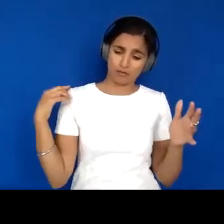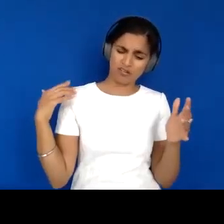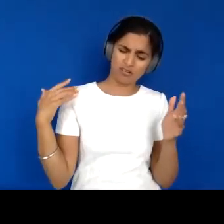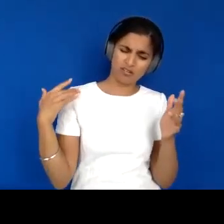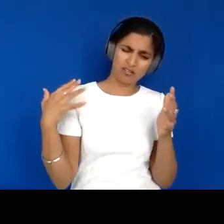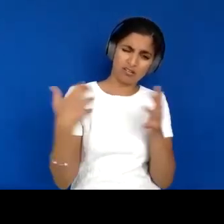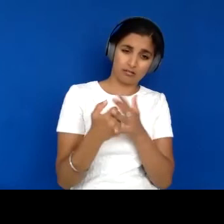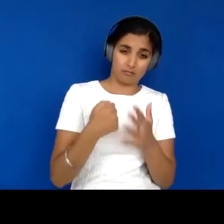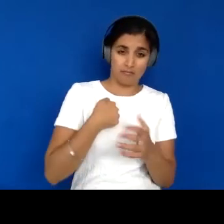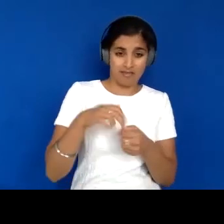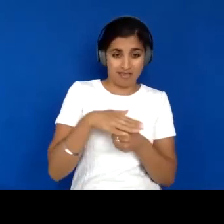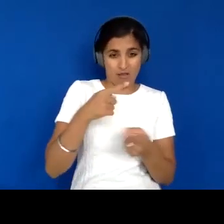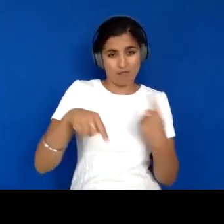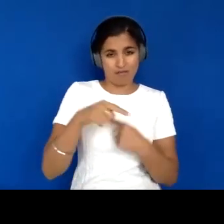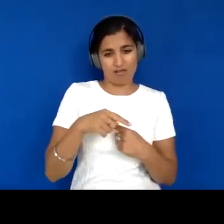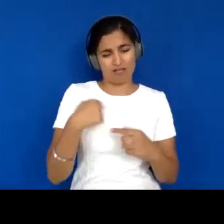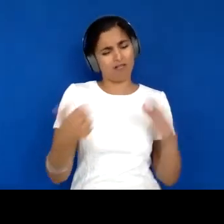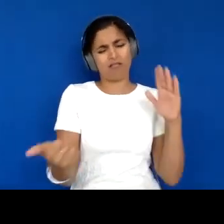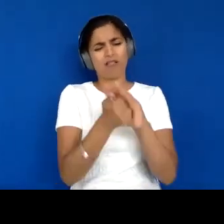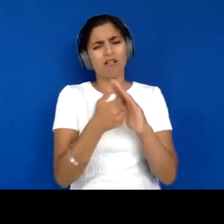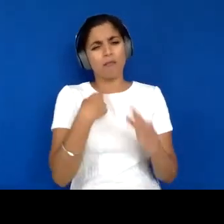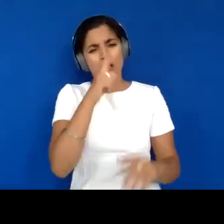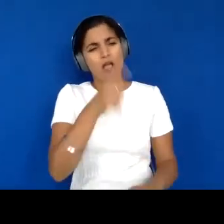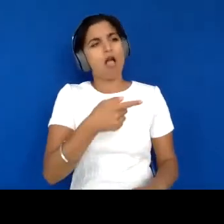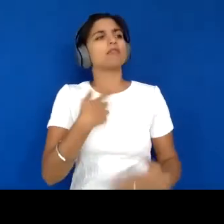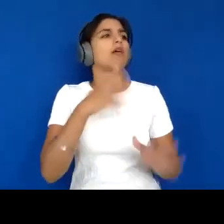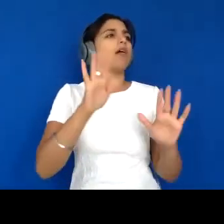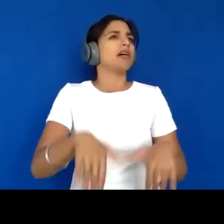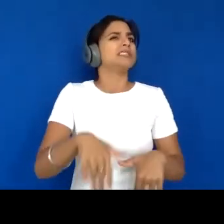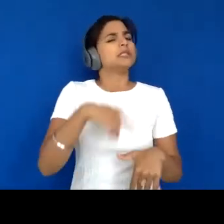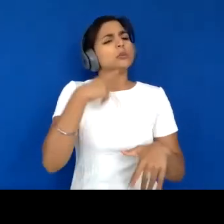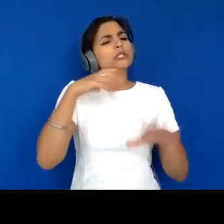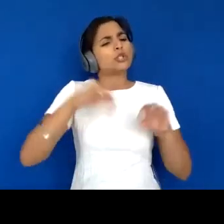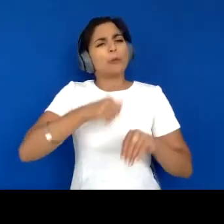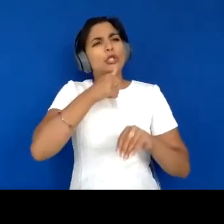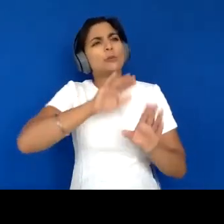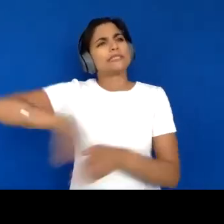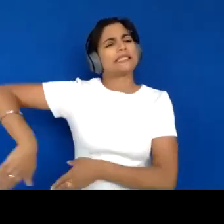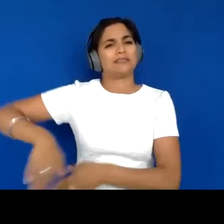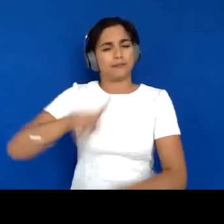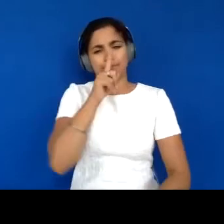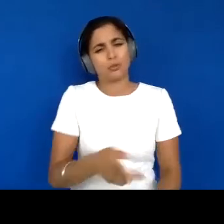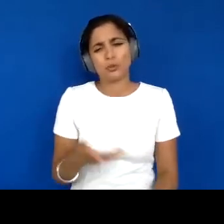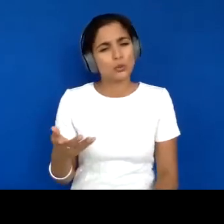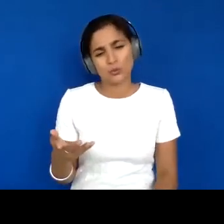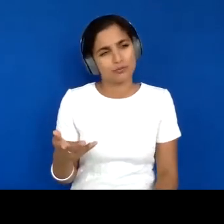ludicrous for me to pretend it insists to be used but disability is different